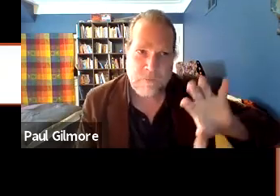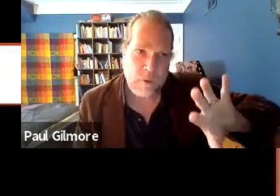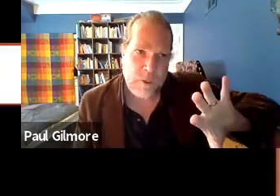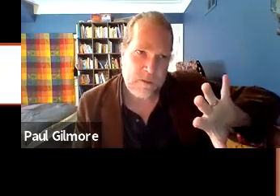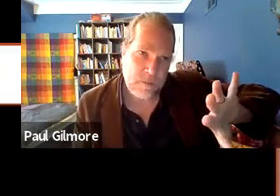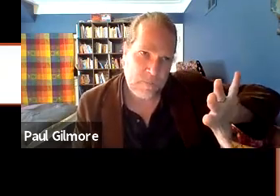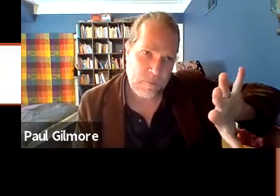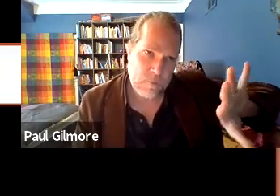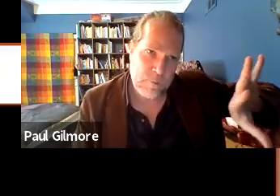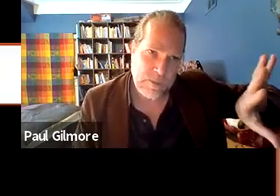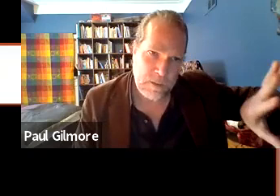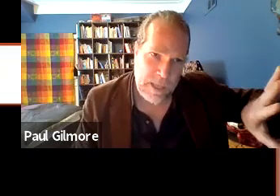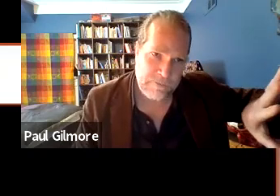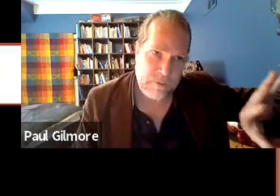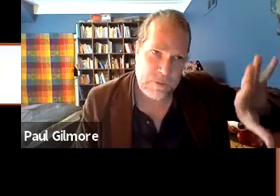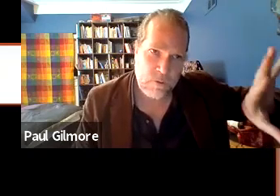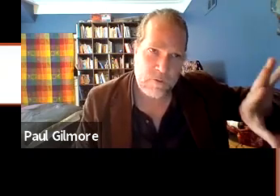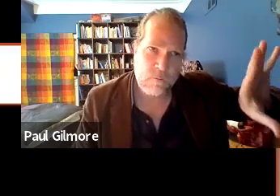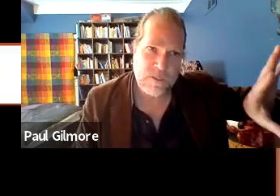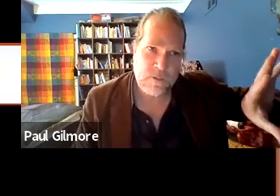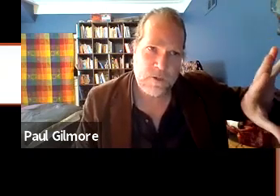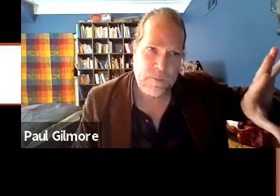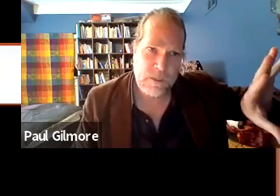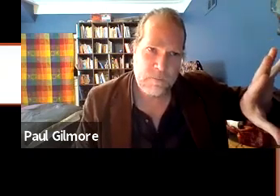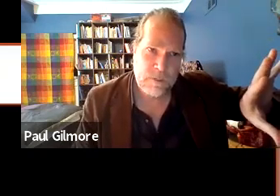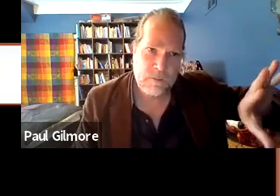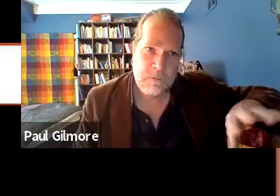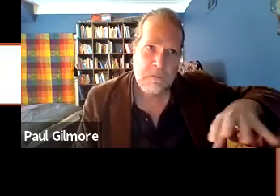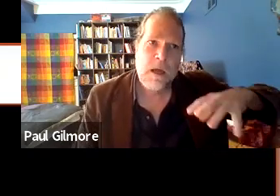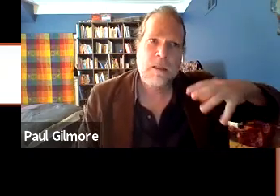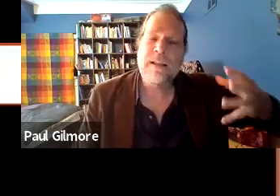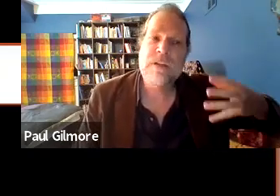If you look at the group on the left those northern and western Europeans, a lot of